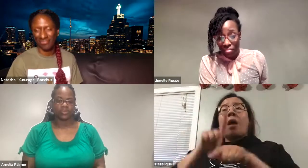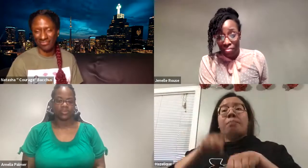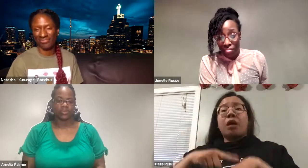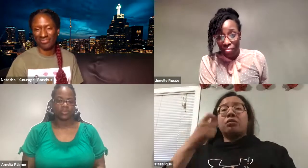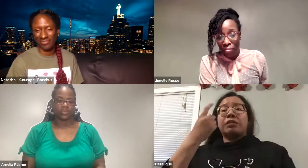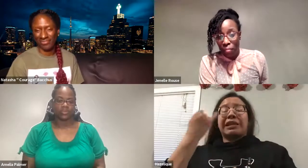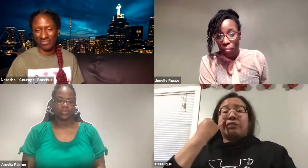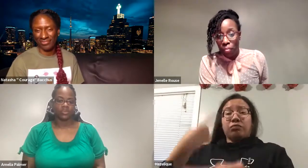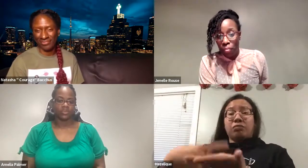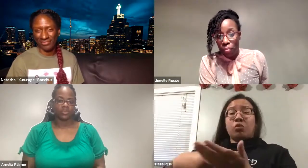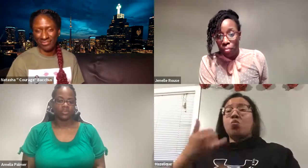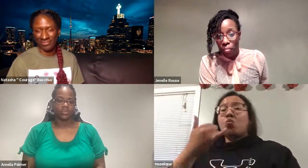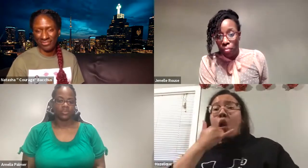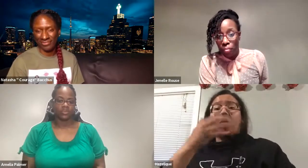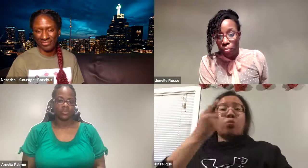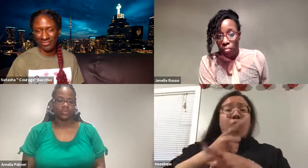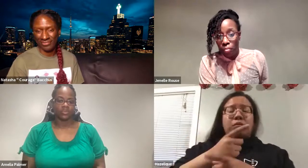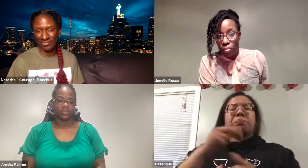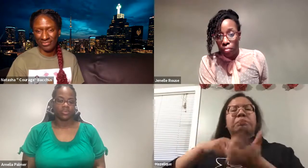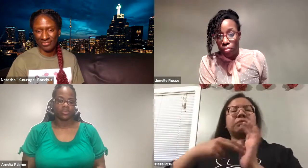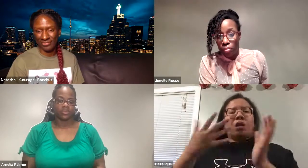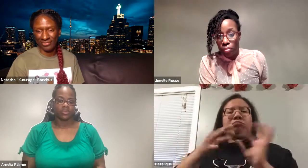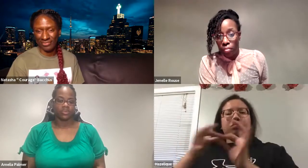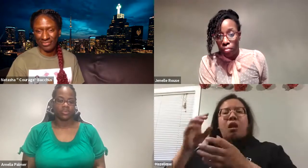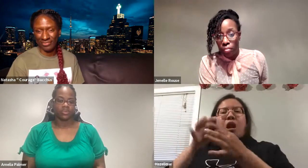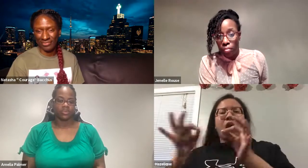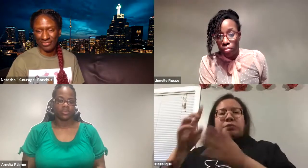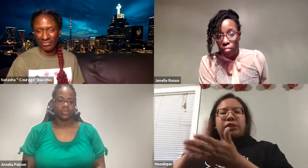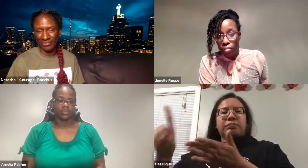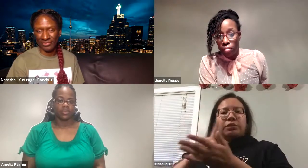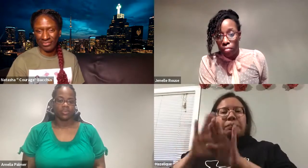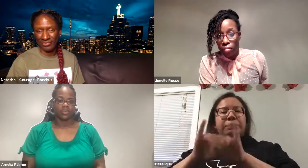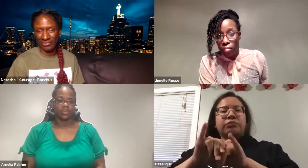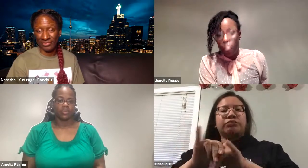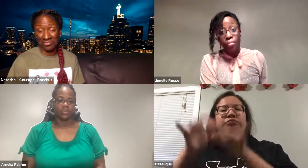that's what linguistics is all about but if you start to label it right or wrong